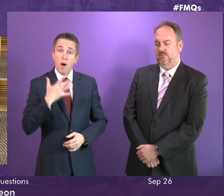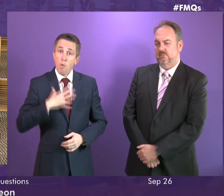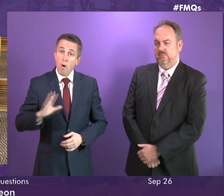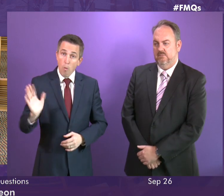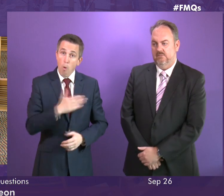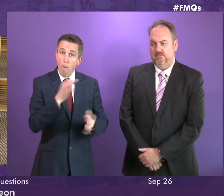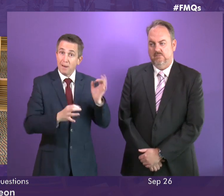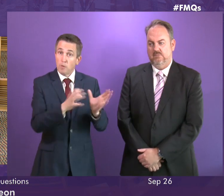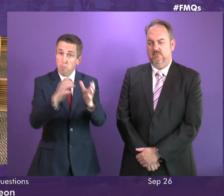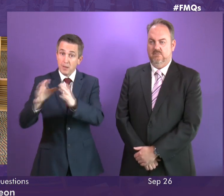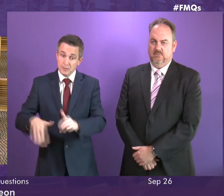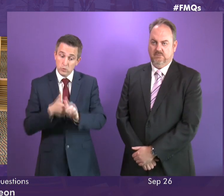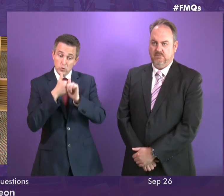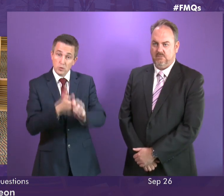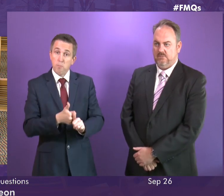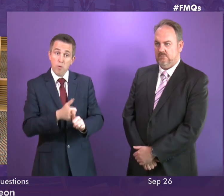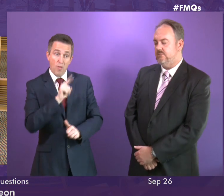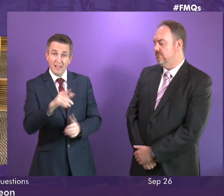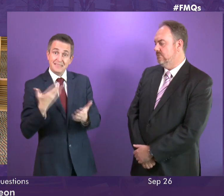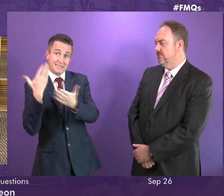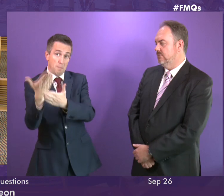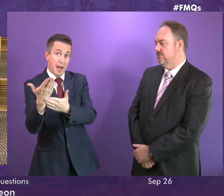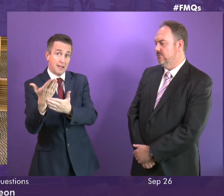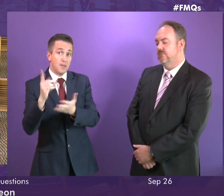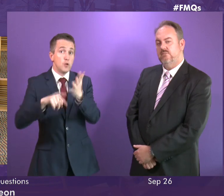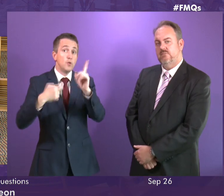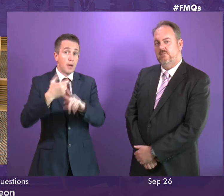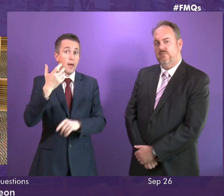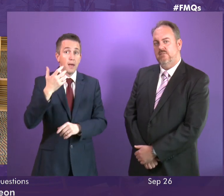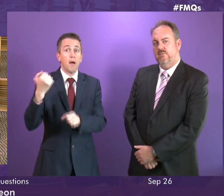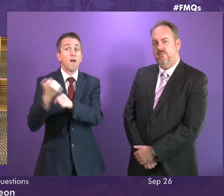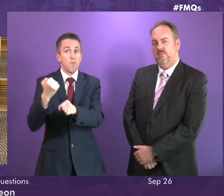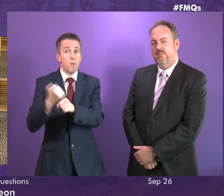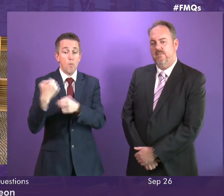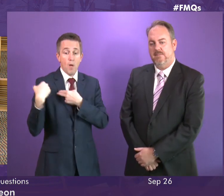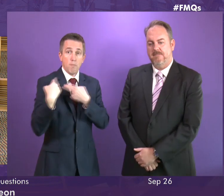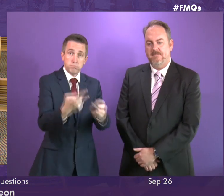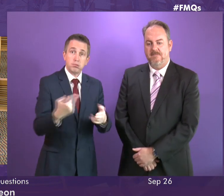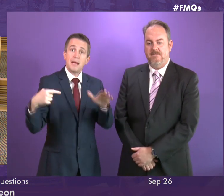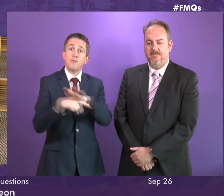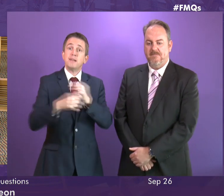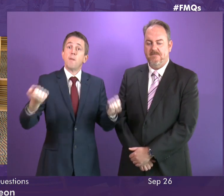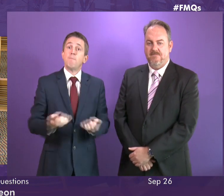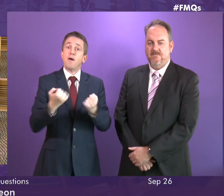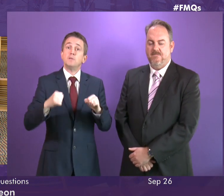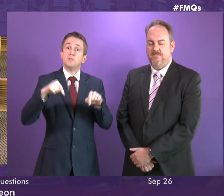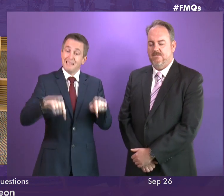parties will come behind that call and that the UK Government will listen to that and devolve immigration powers to the Scottish Parliament as quickly as possible.